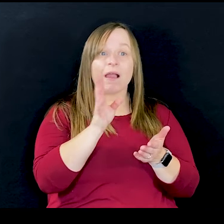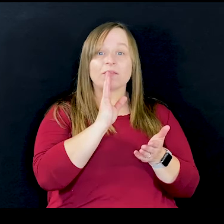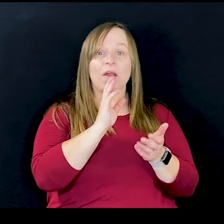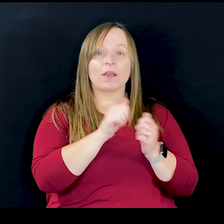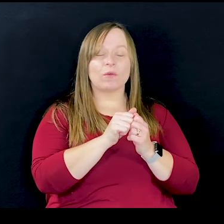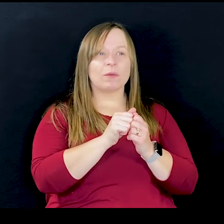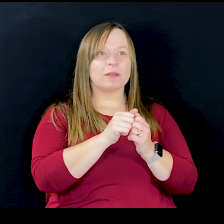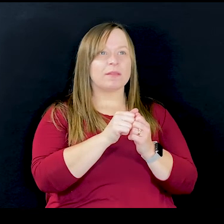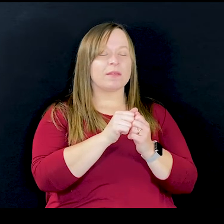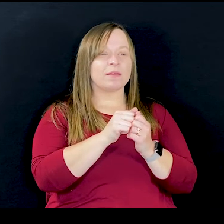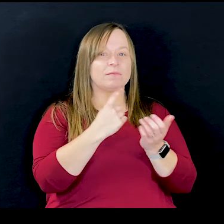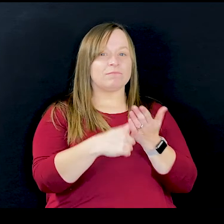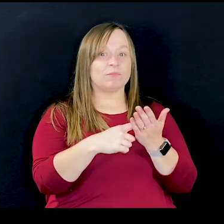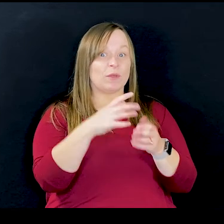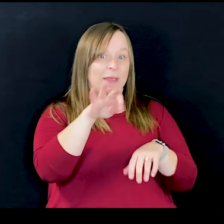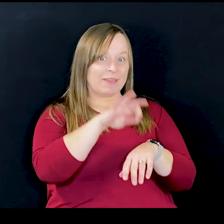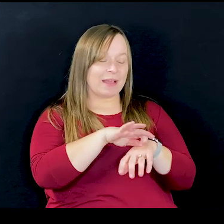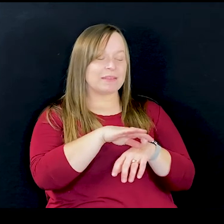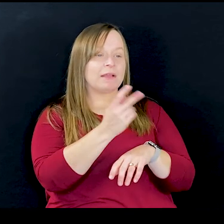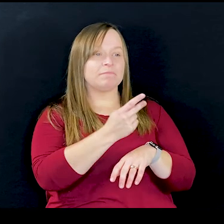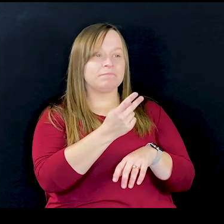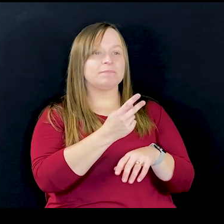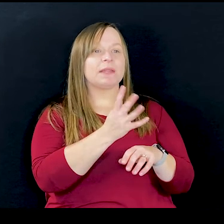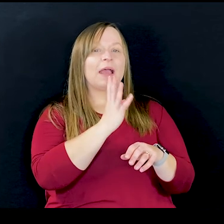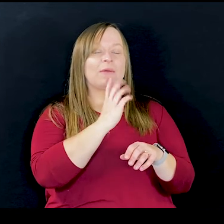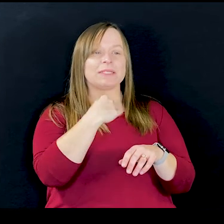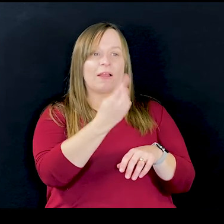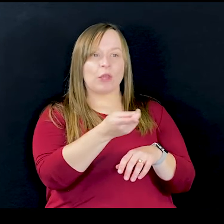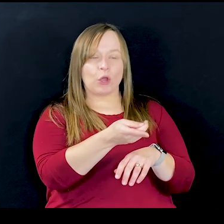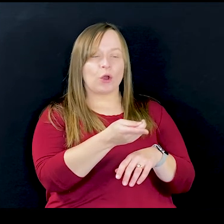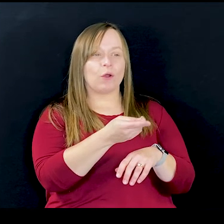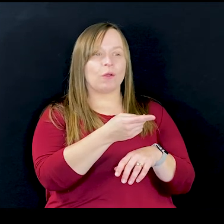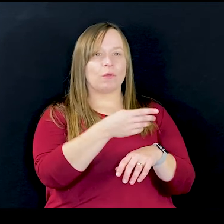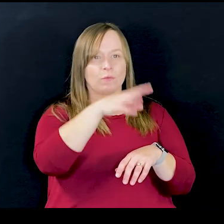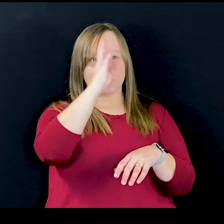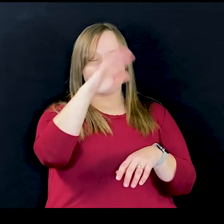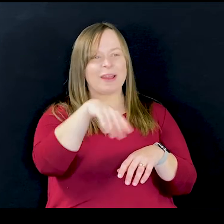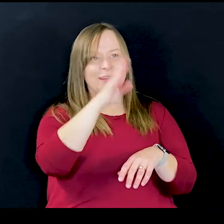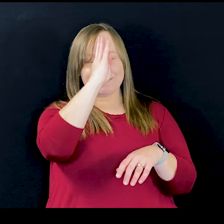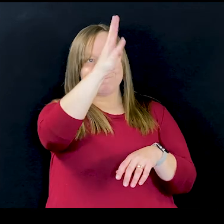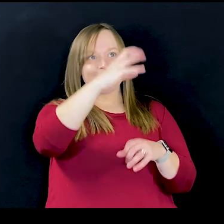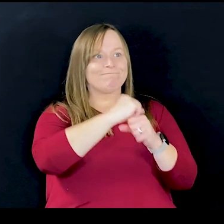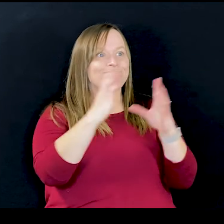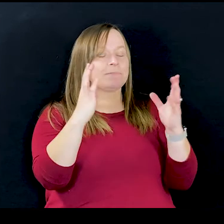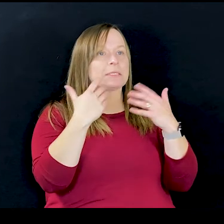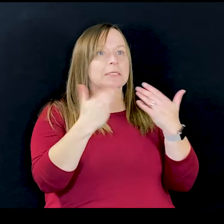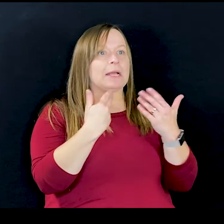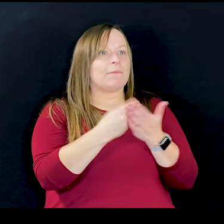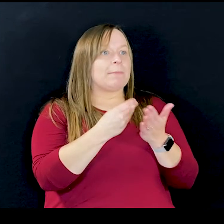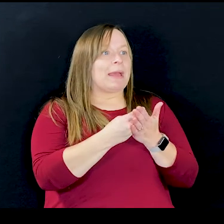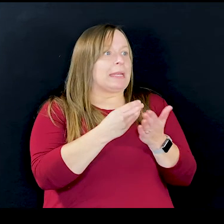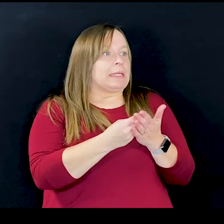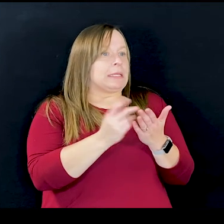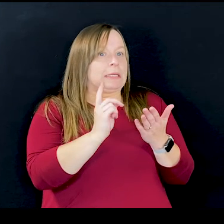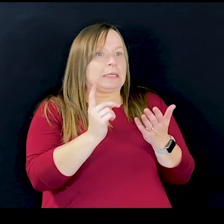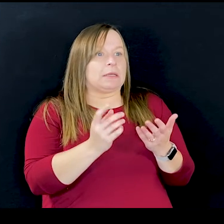I was talking this over with my fiance, and I was telling her like, I've got to think of some way to come up with money so that we can get